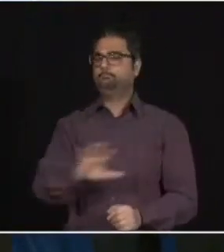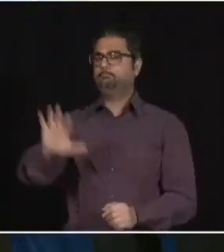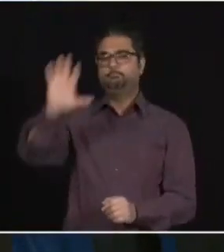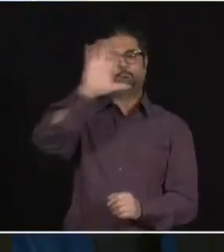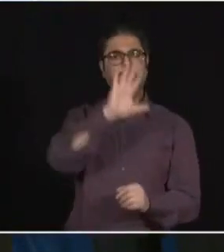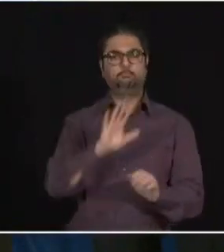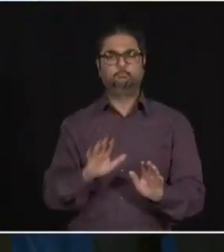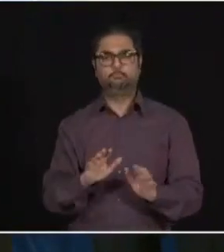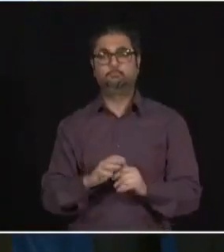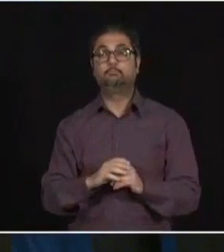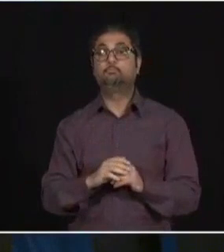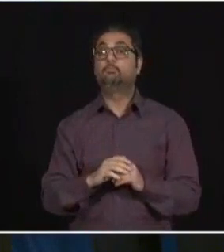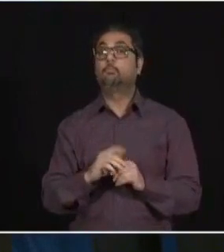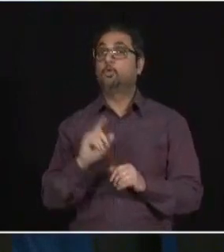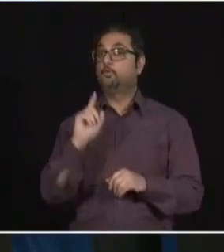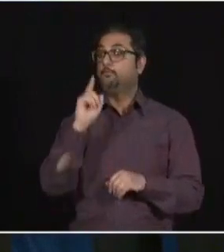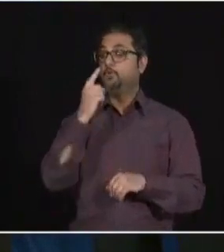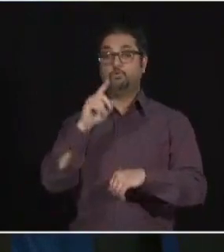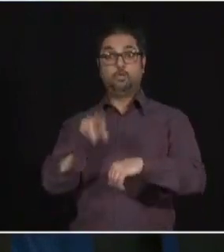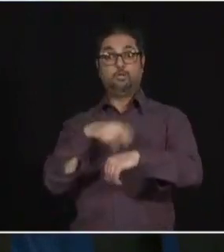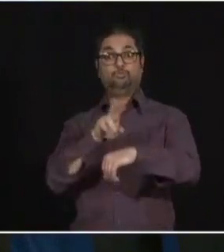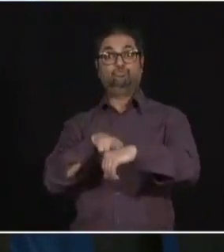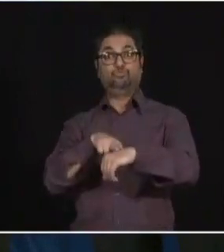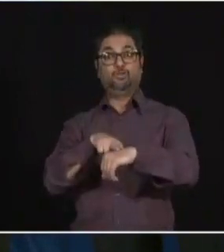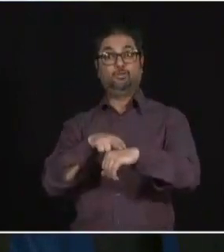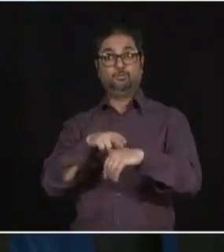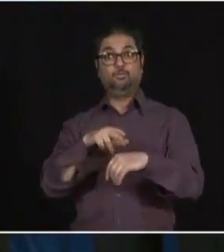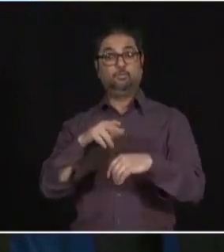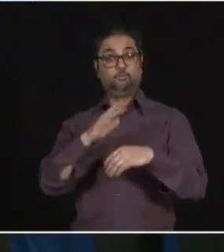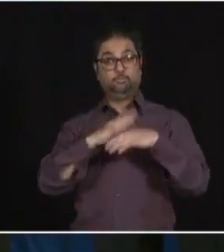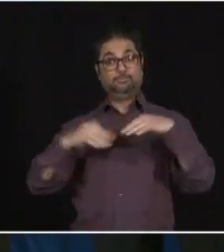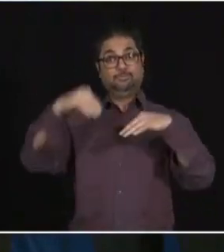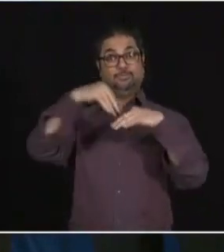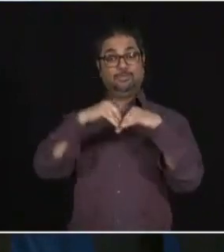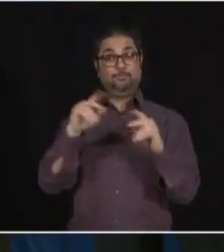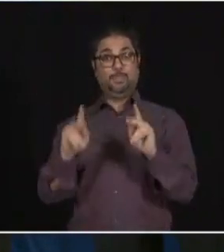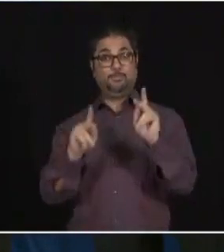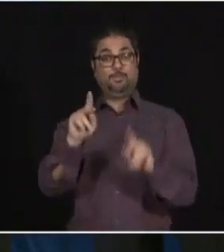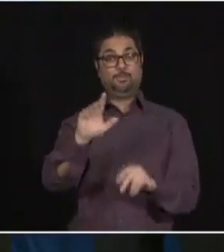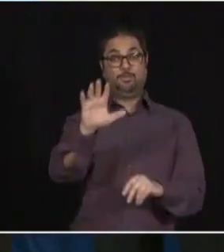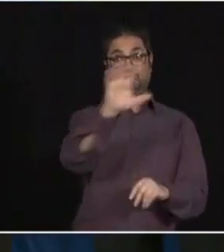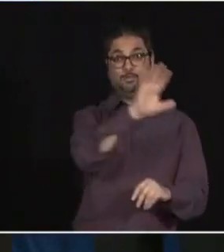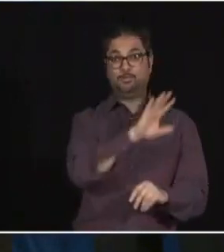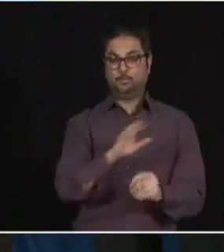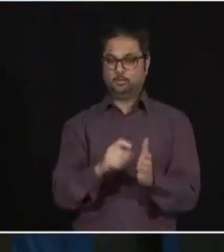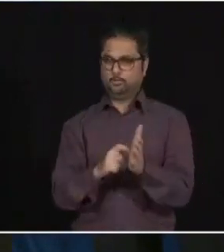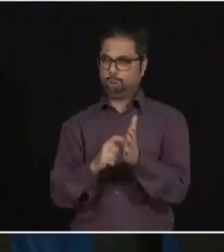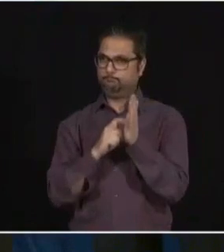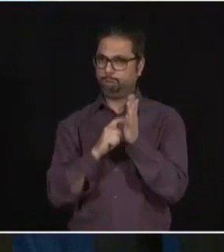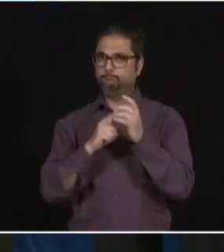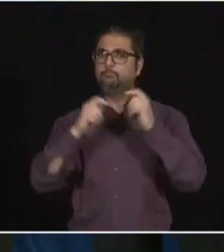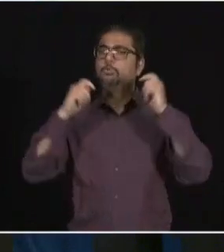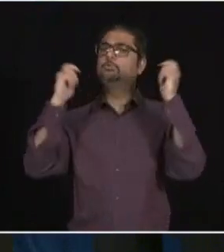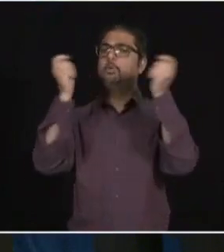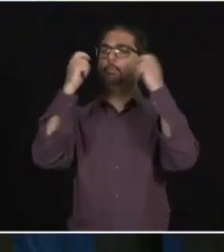Indigenous peoples peoples, if they need to have a fire for ceremonial purposes, we would urge them to reach out